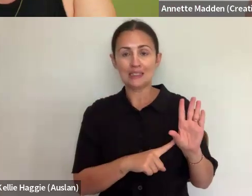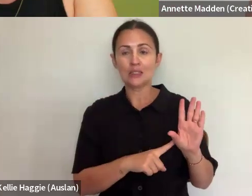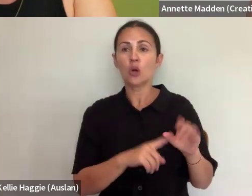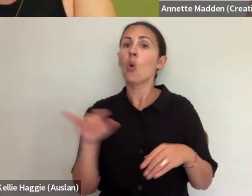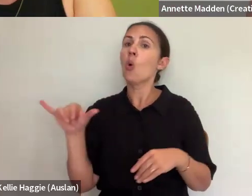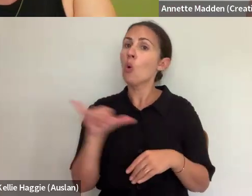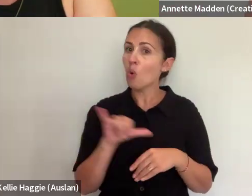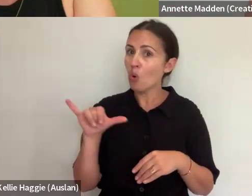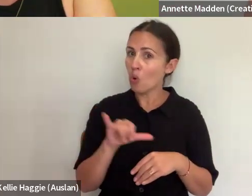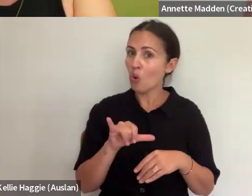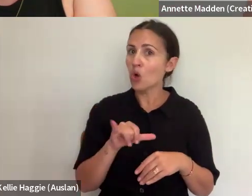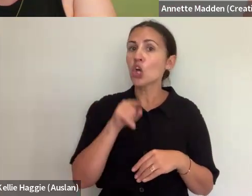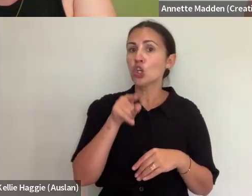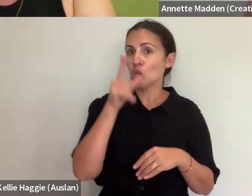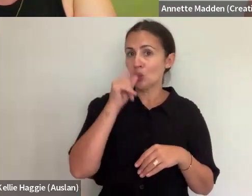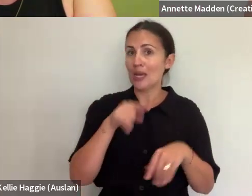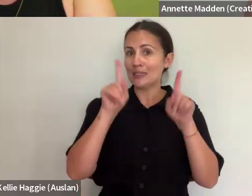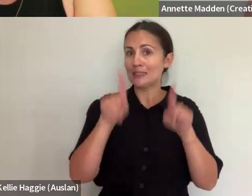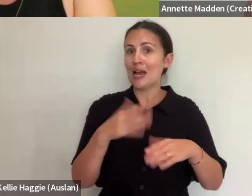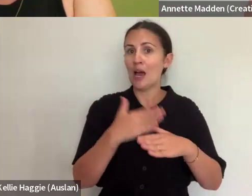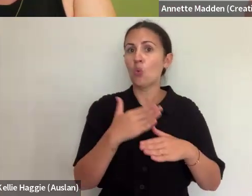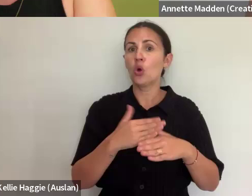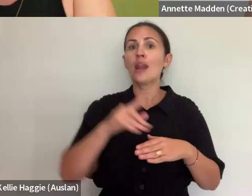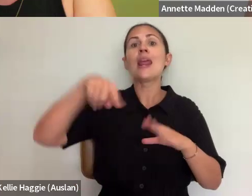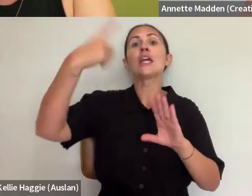begin on 1 July, 2024 and run for two